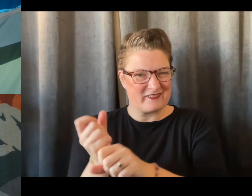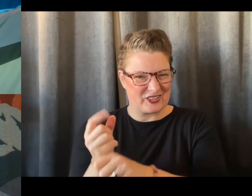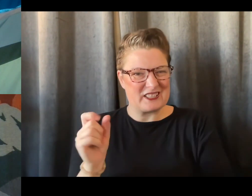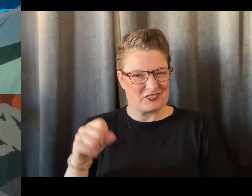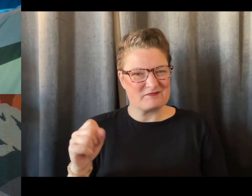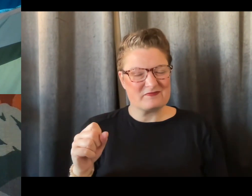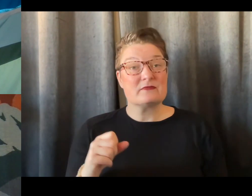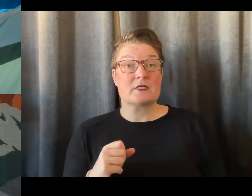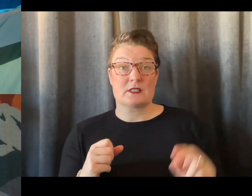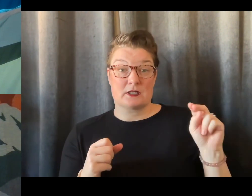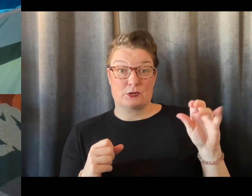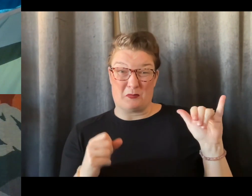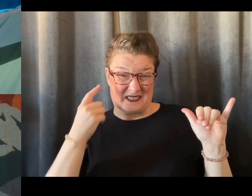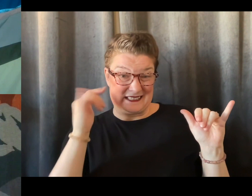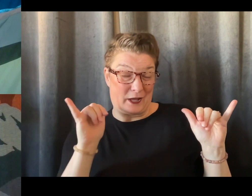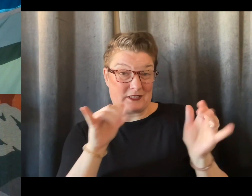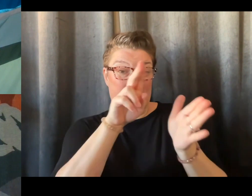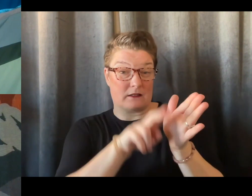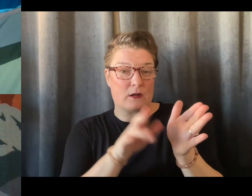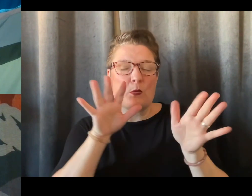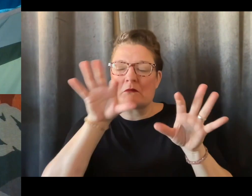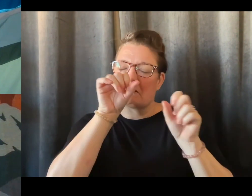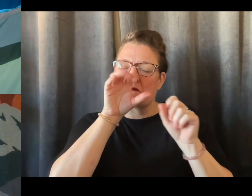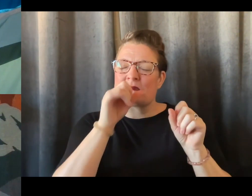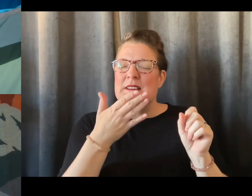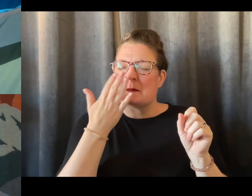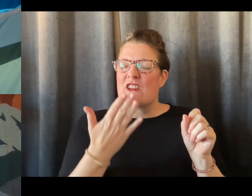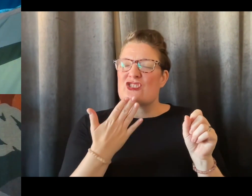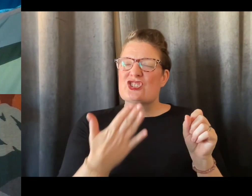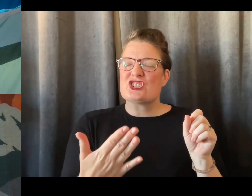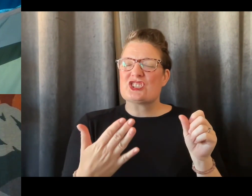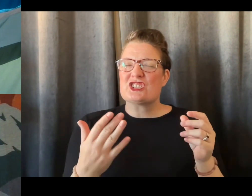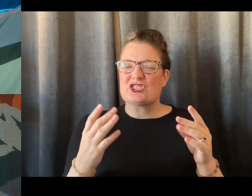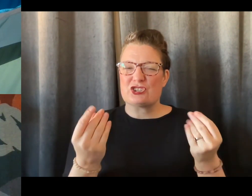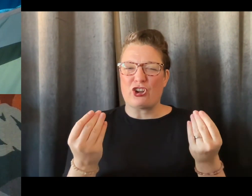Nomy: It sounds like it would smell really good to be like down in the earth. I don't know how I'd use my CPAP.